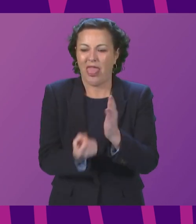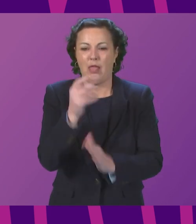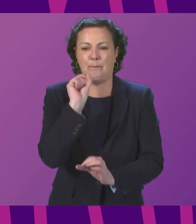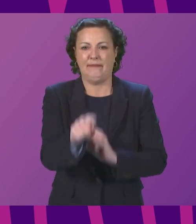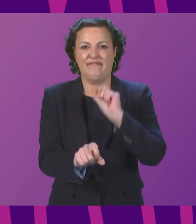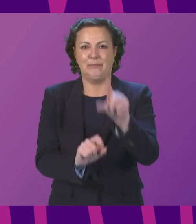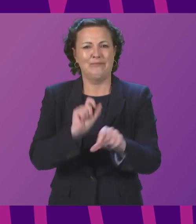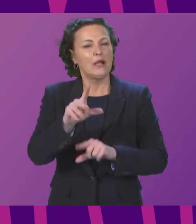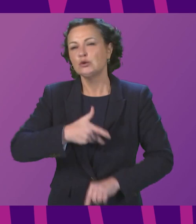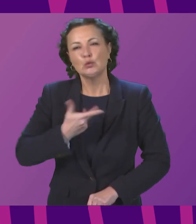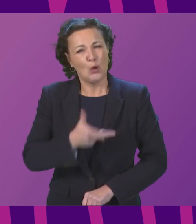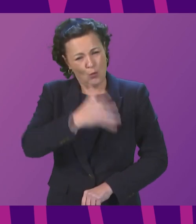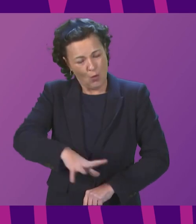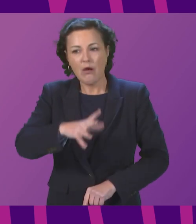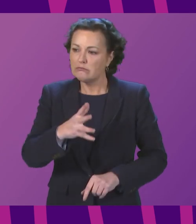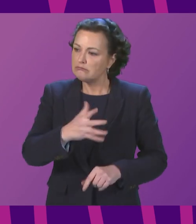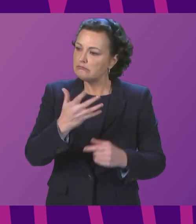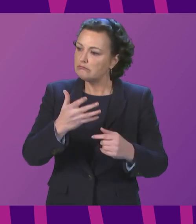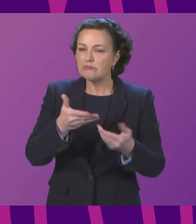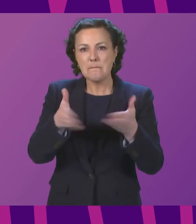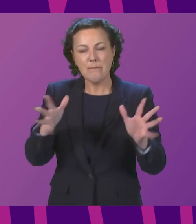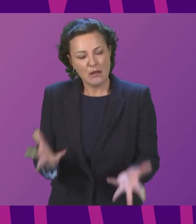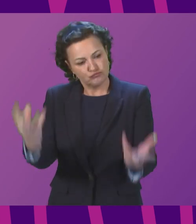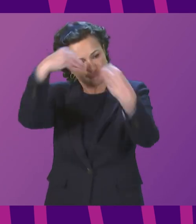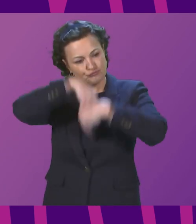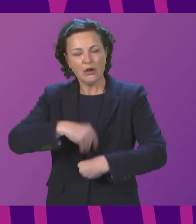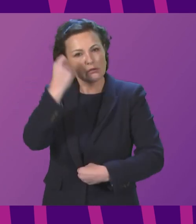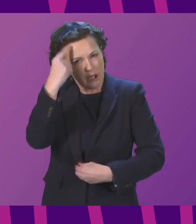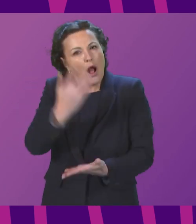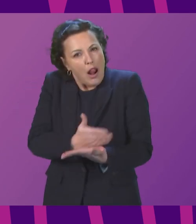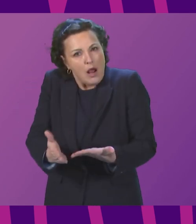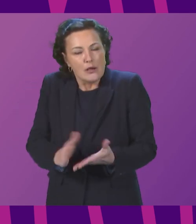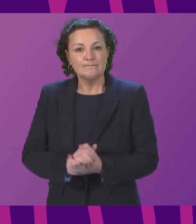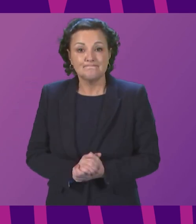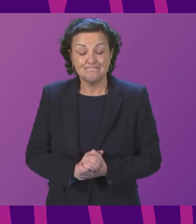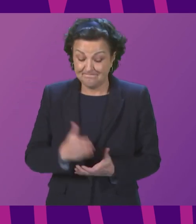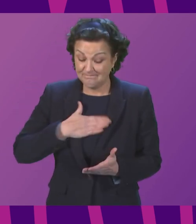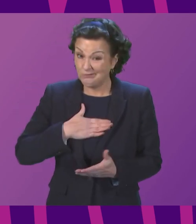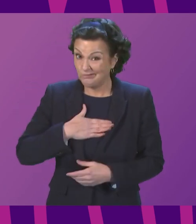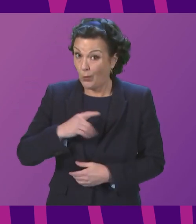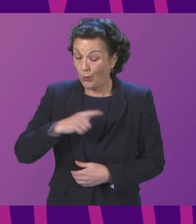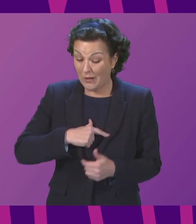of what is required. As a result of that consideration, we are proposing two changes to the self-isolation